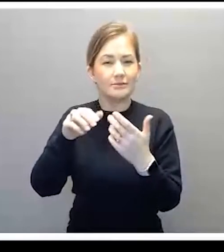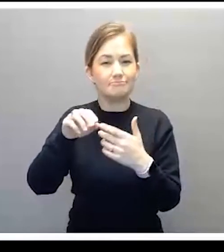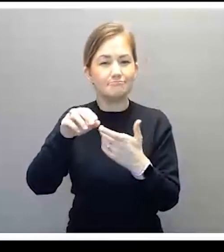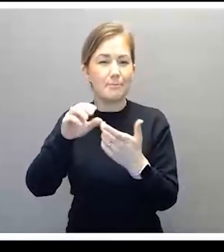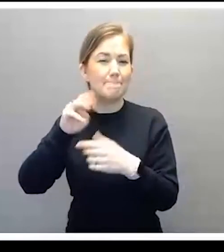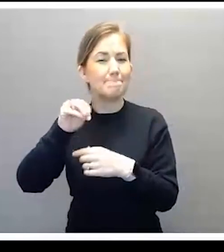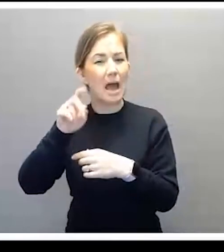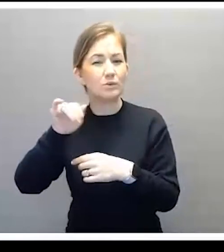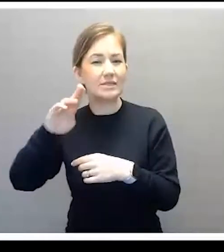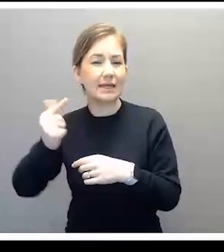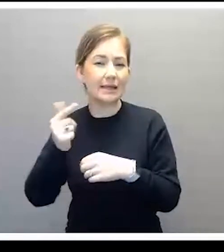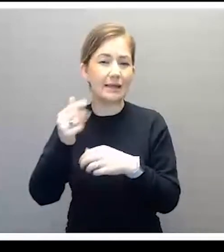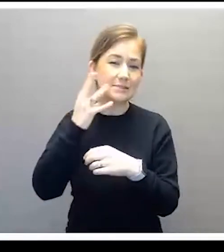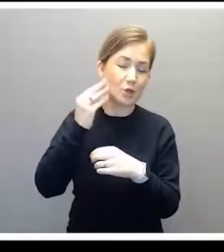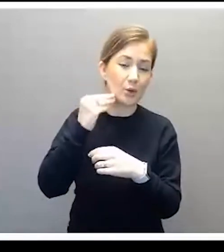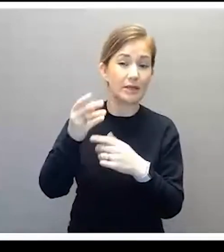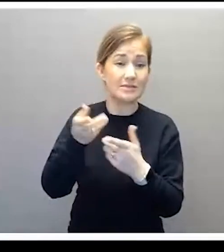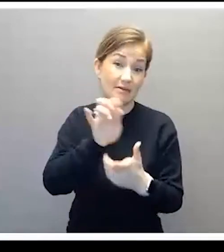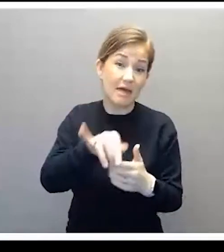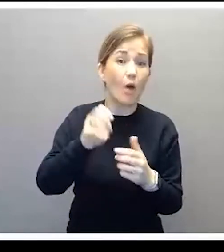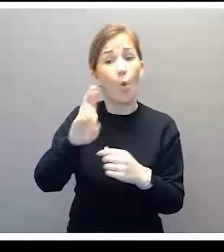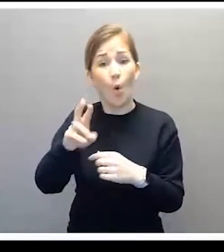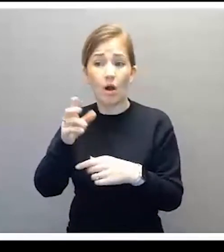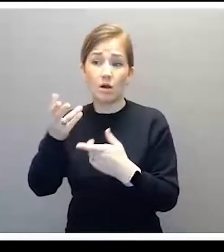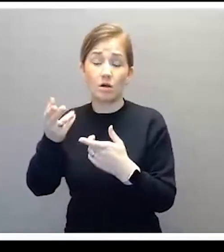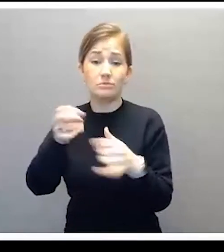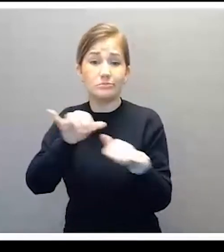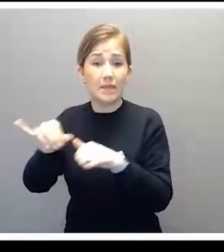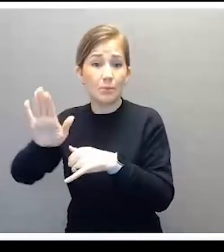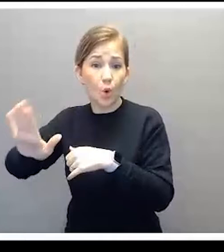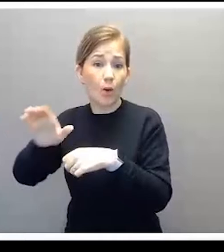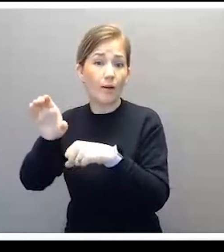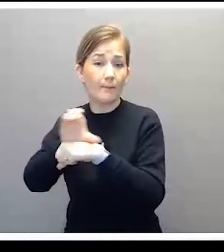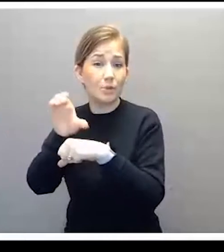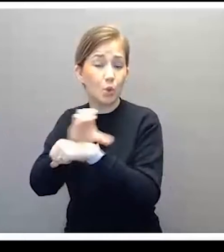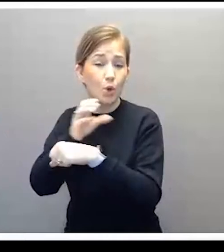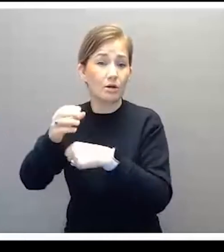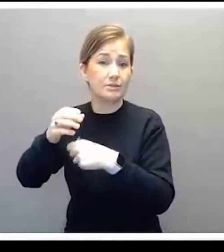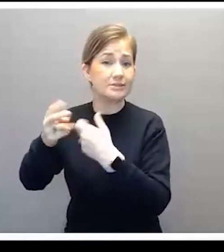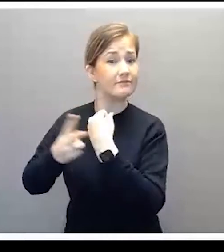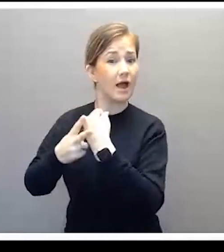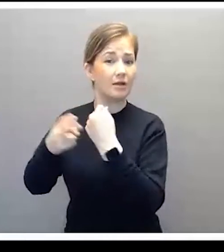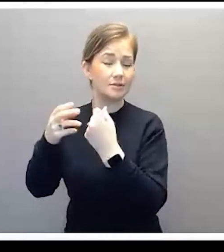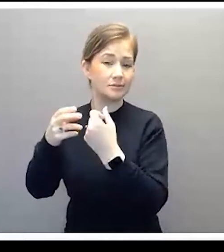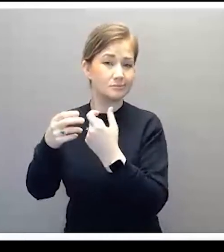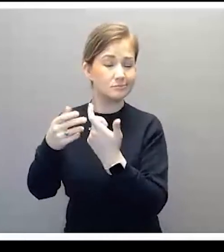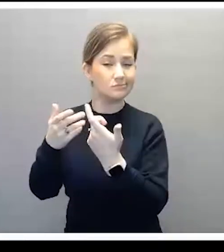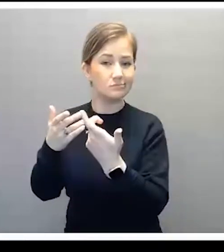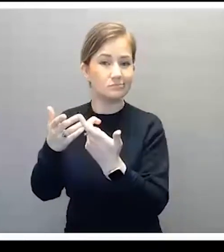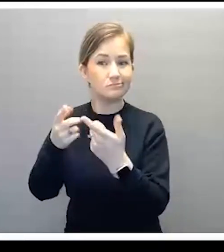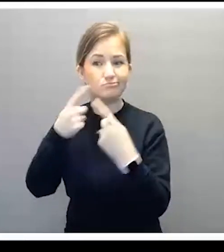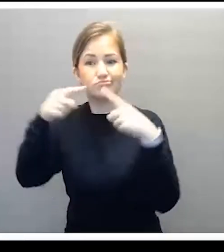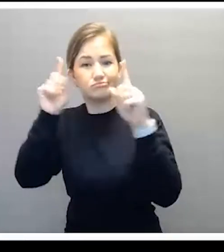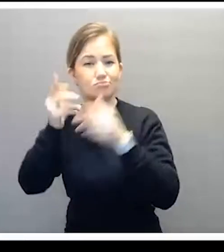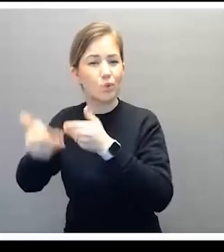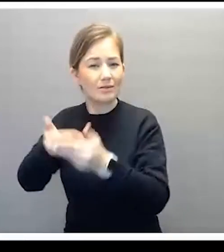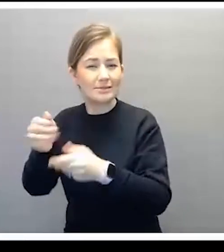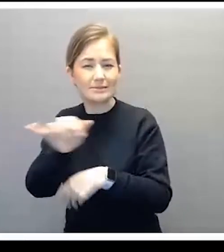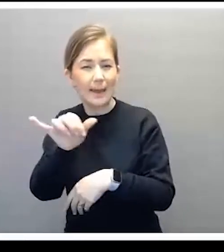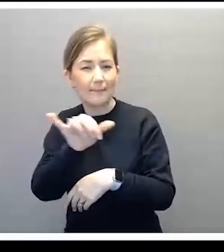You can treat it like, your computer's, laptop's directories, right? Whereas with S3, it's more of a API-driven, as you said. Right.